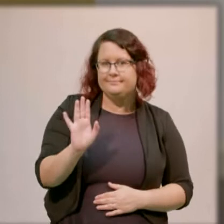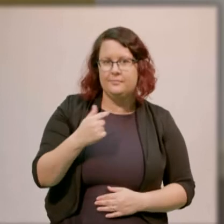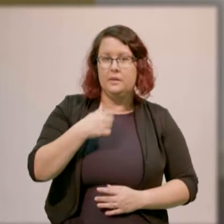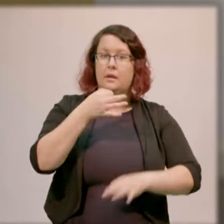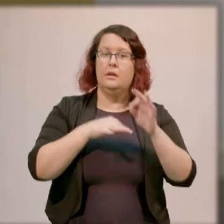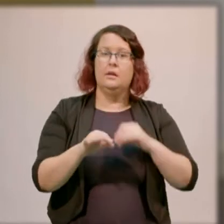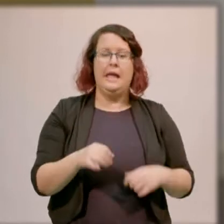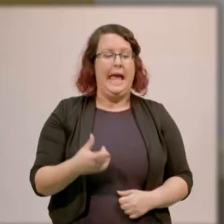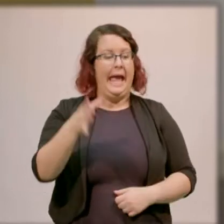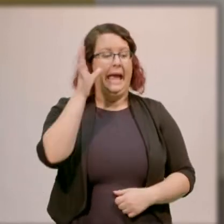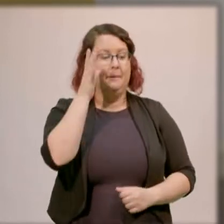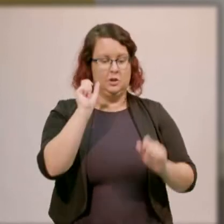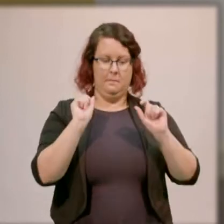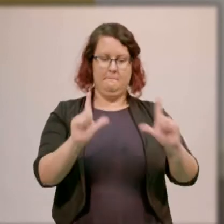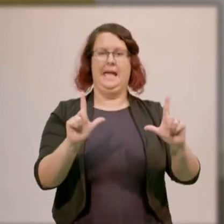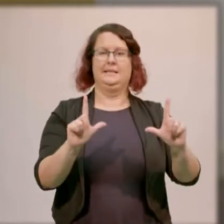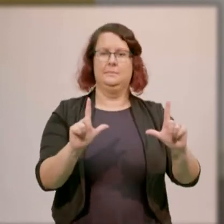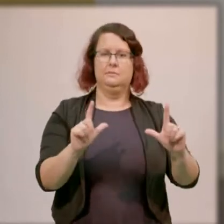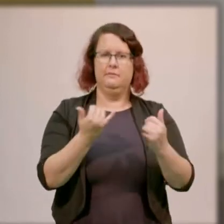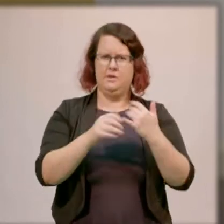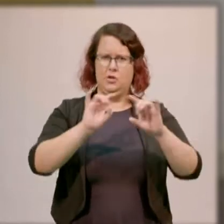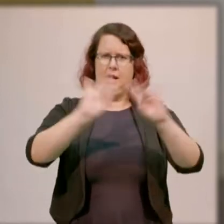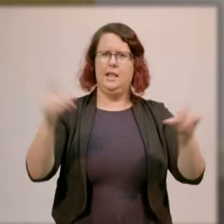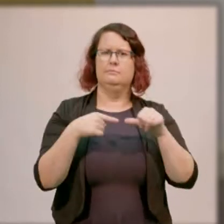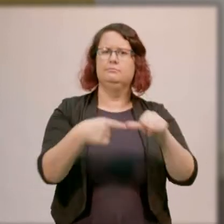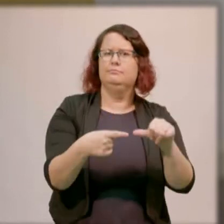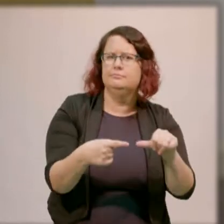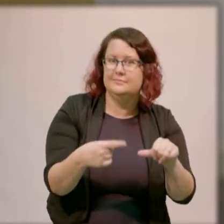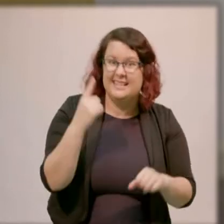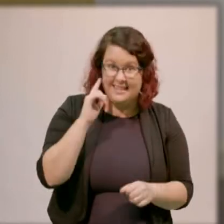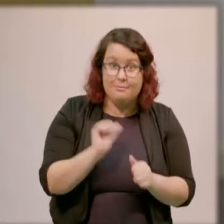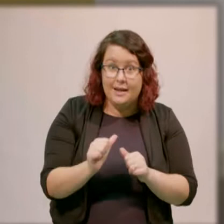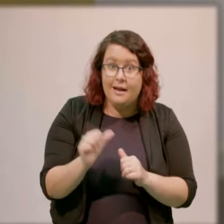I might say, "Image placement." See how that sounds way better?